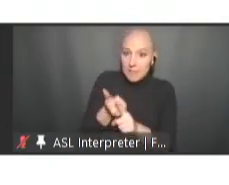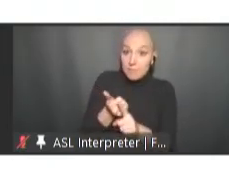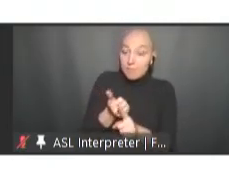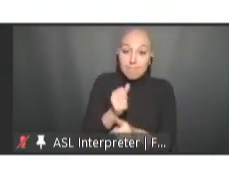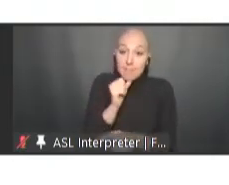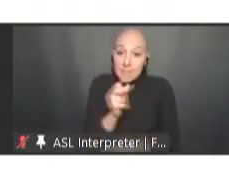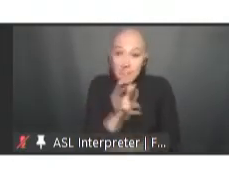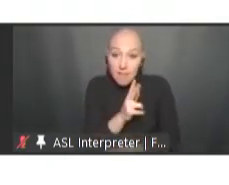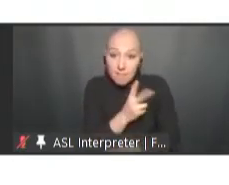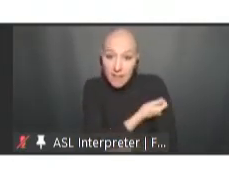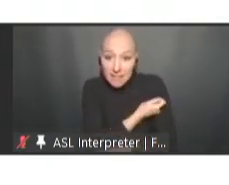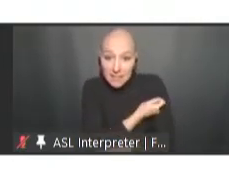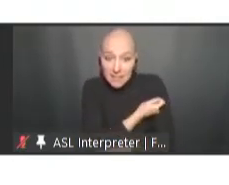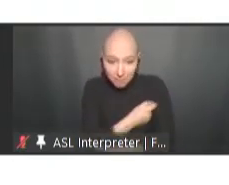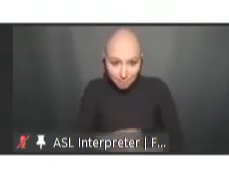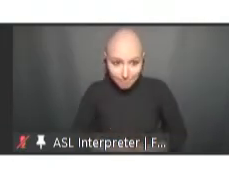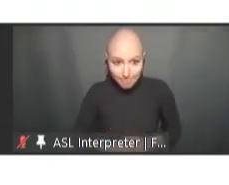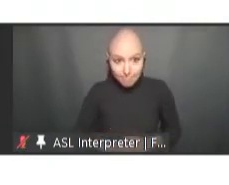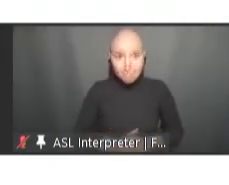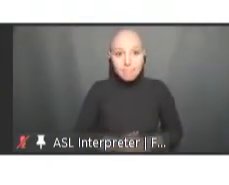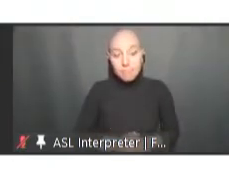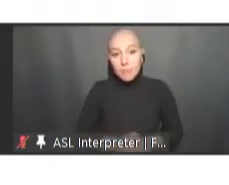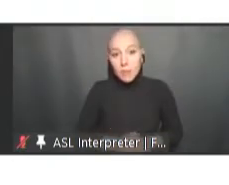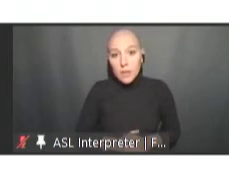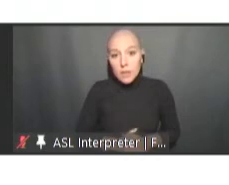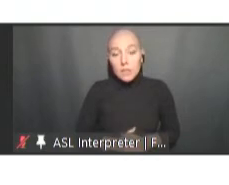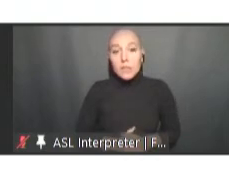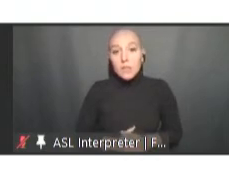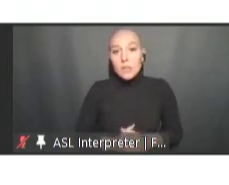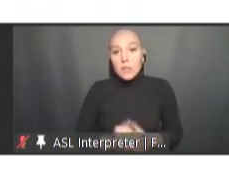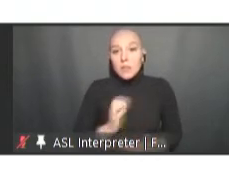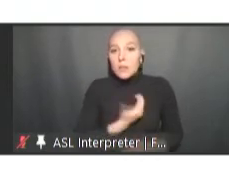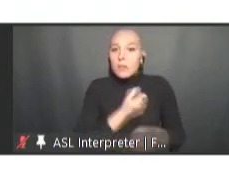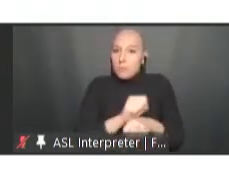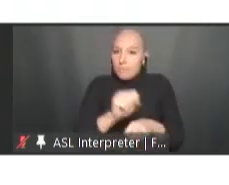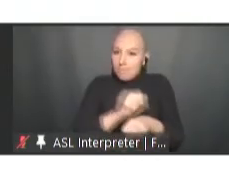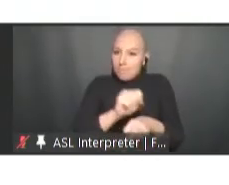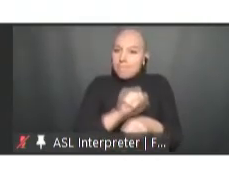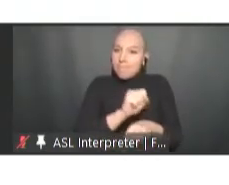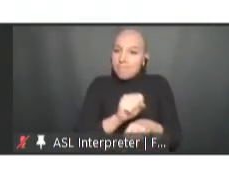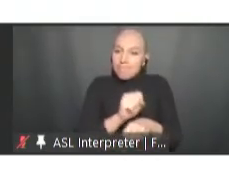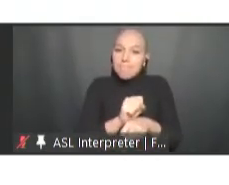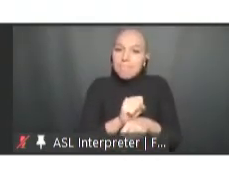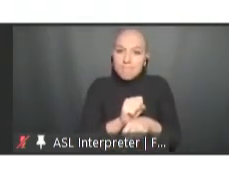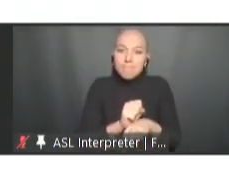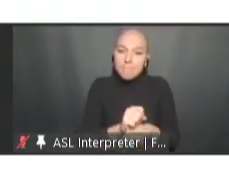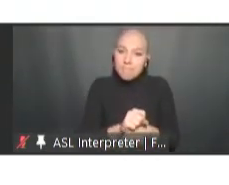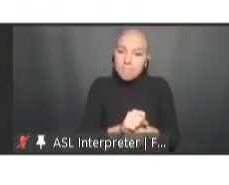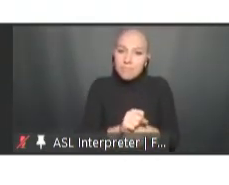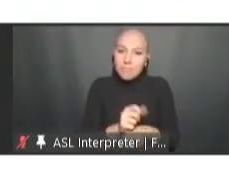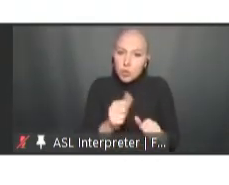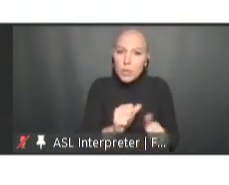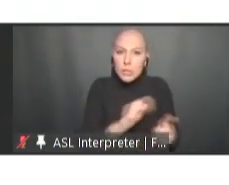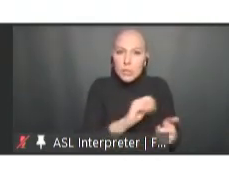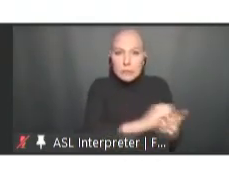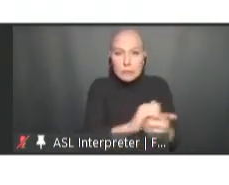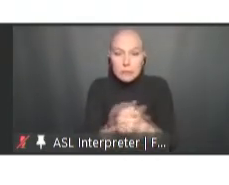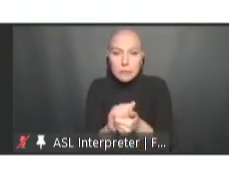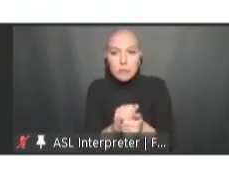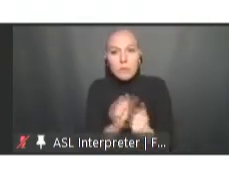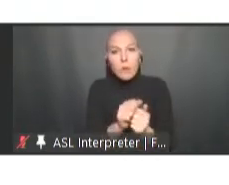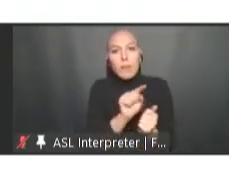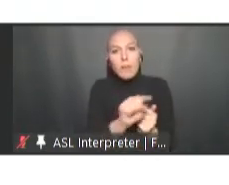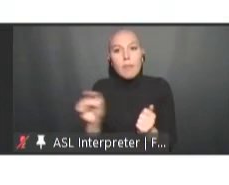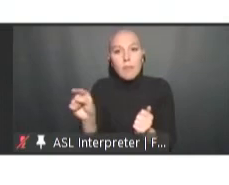we have been working very diligently to partner with others who can help us carry the message,